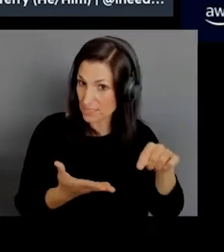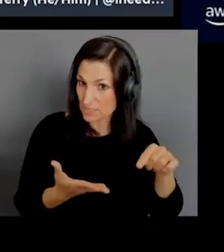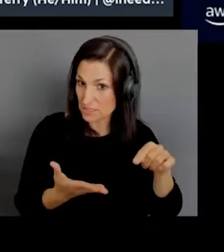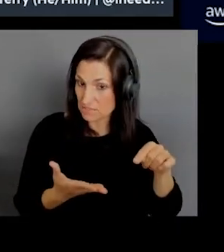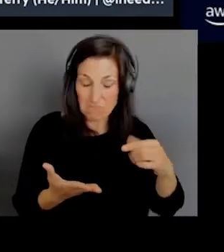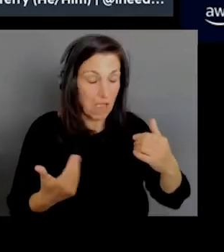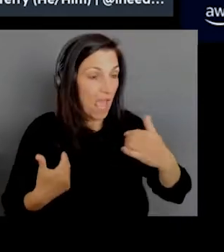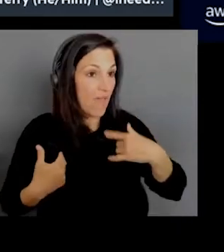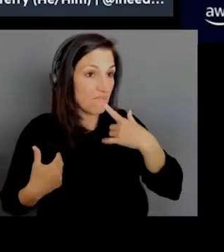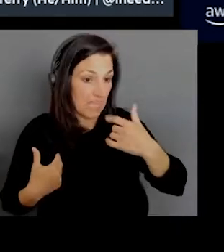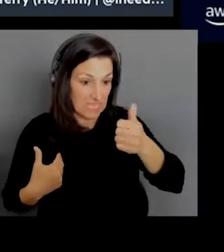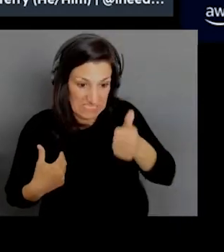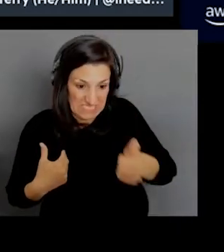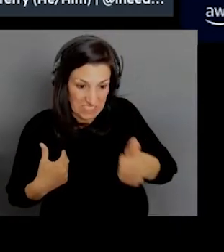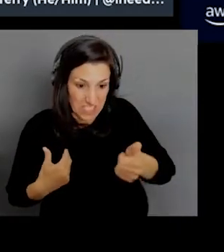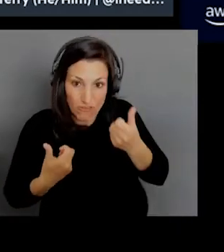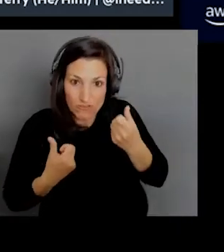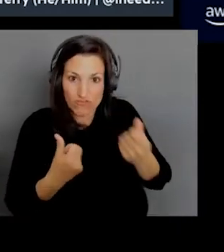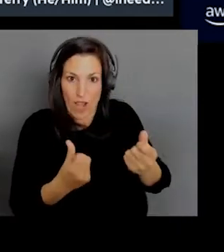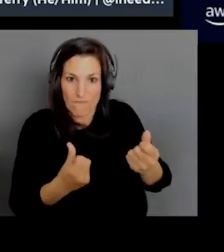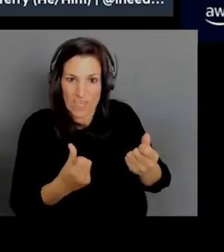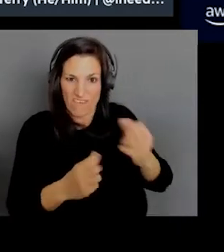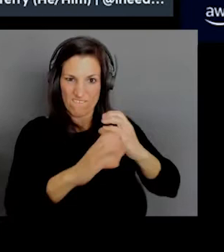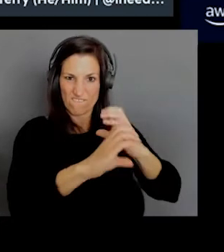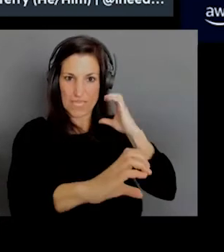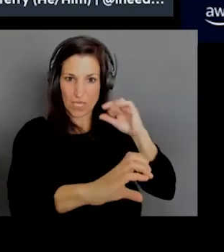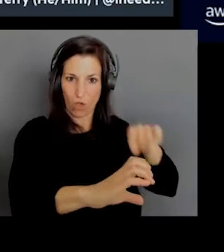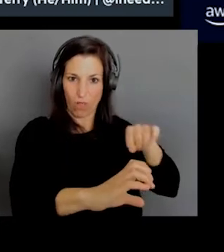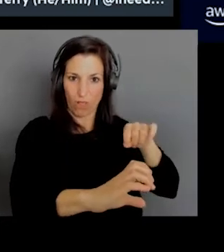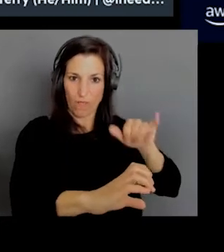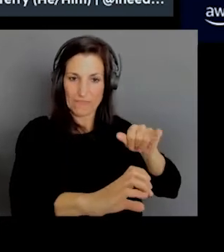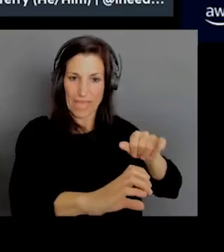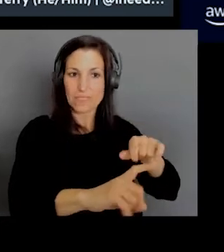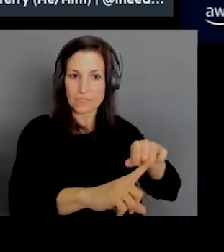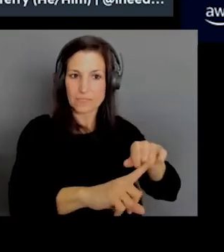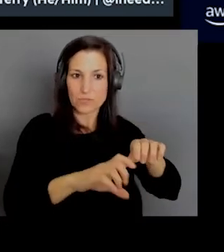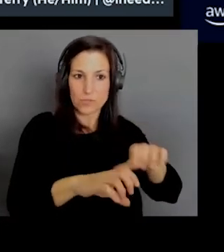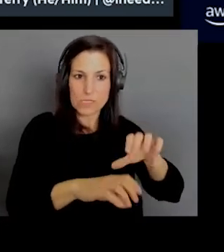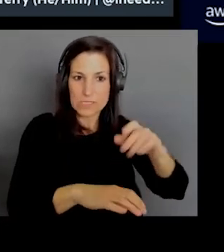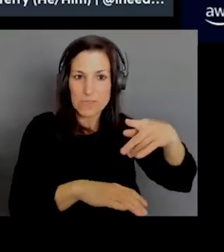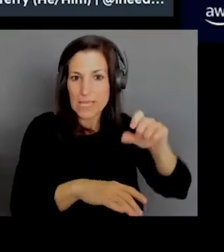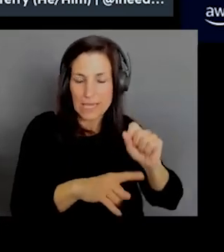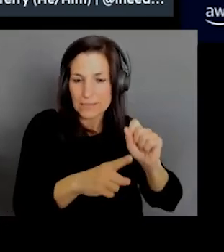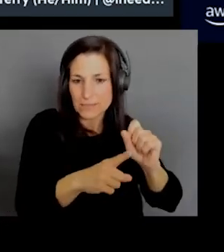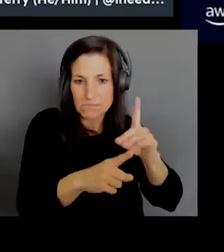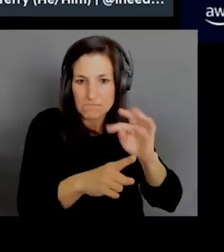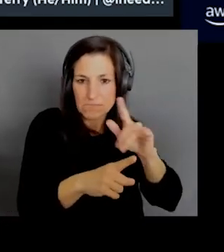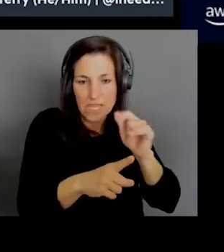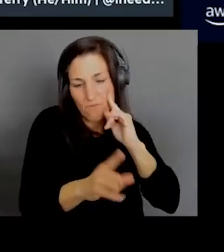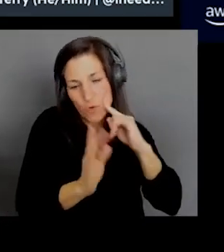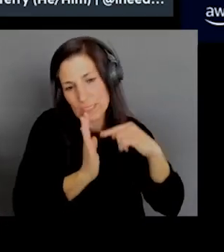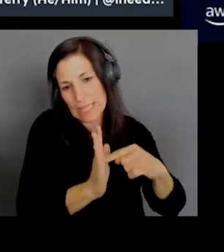and that self-driving vehicle is emitting TPS Telemetry data as an example, that would be events coming in,